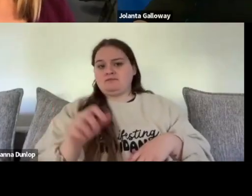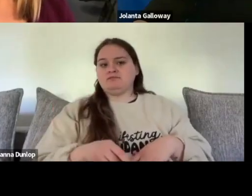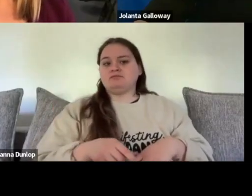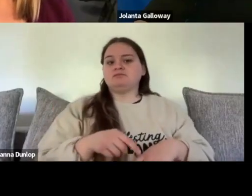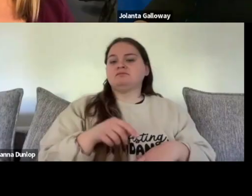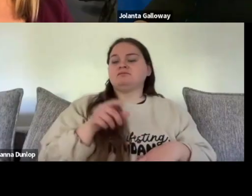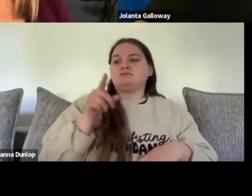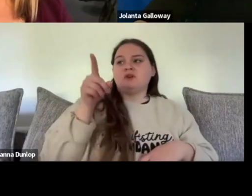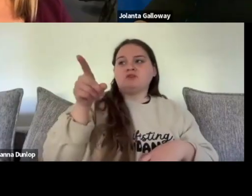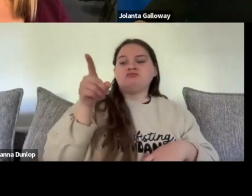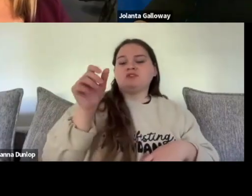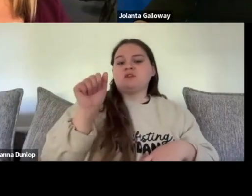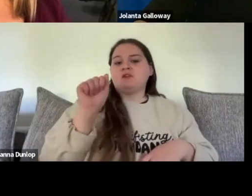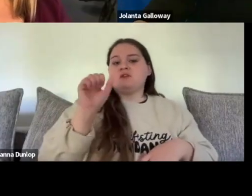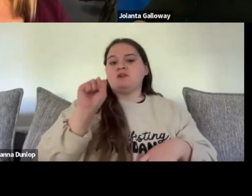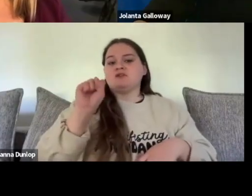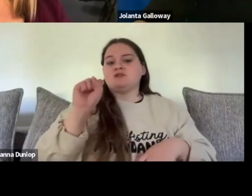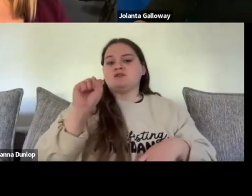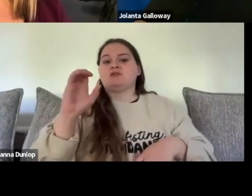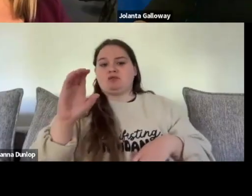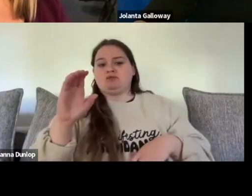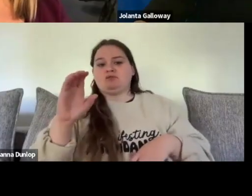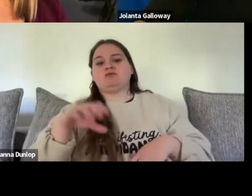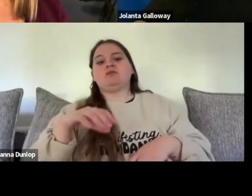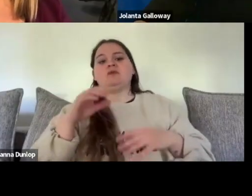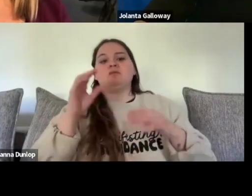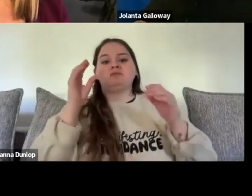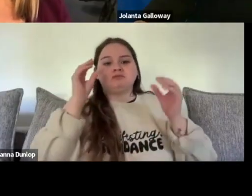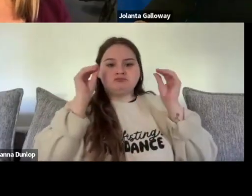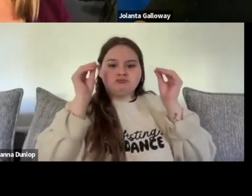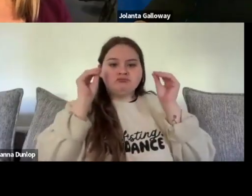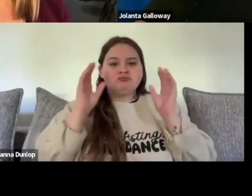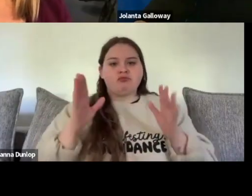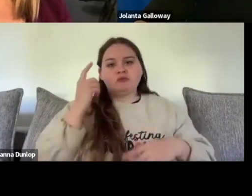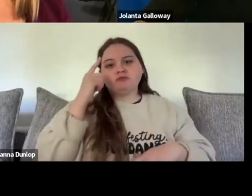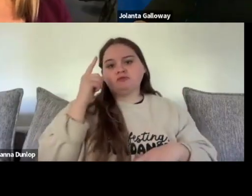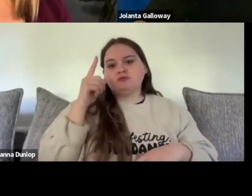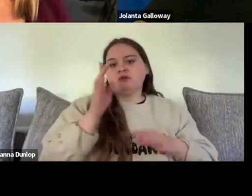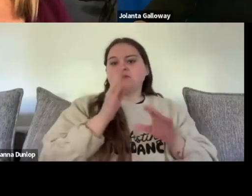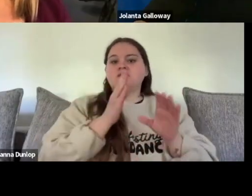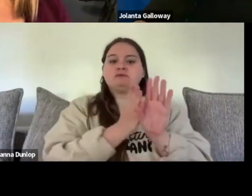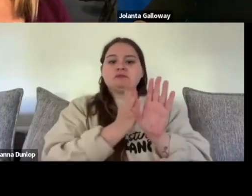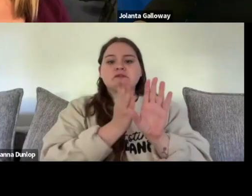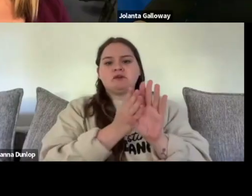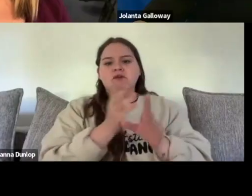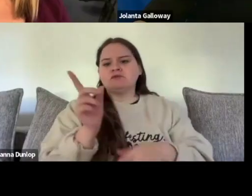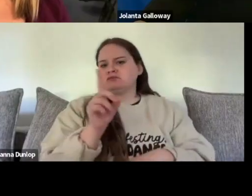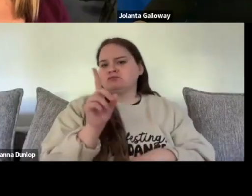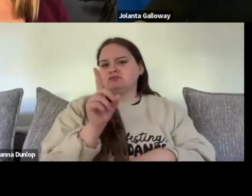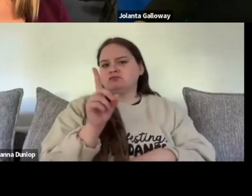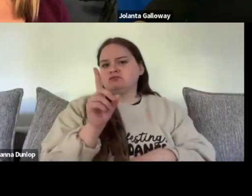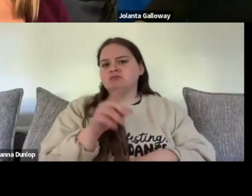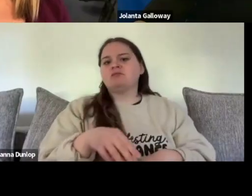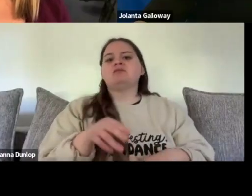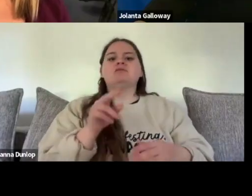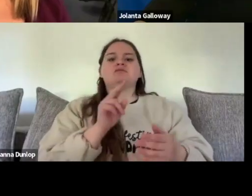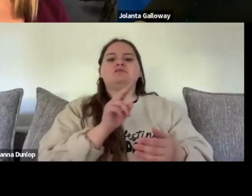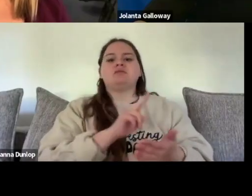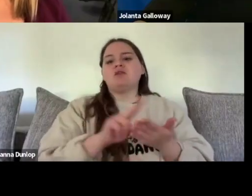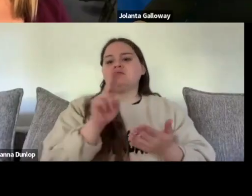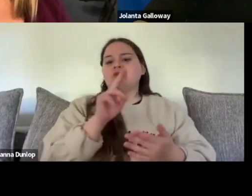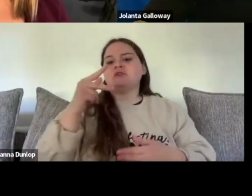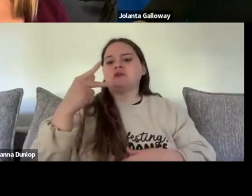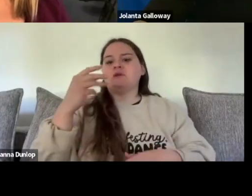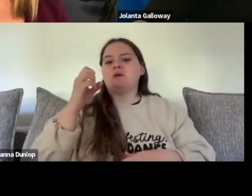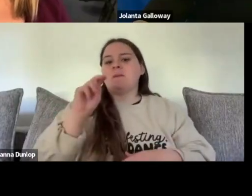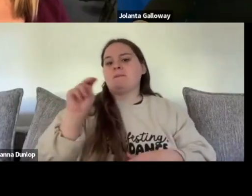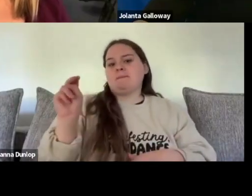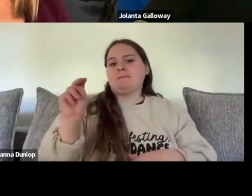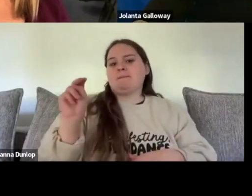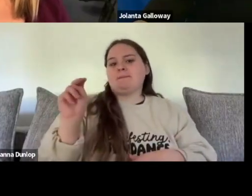Mackey dr mackey is an associate professor in psychology at the University of